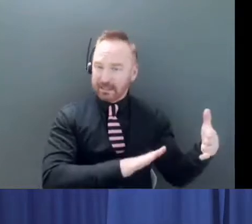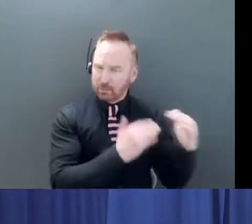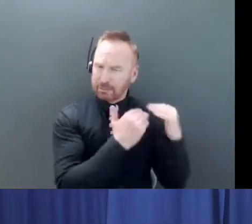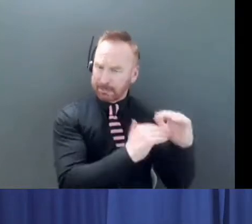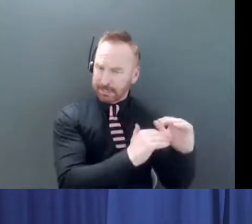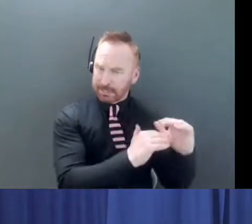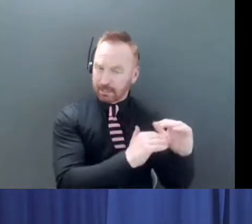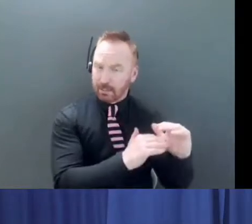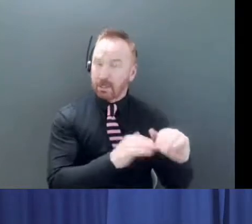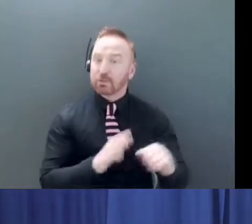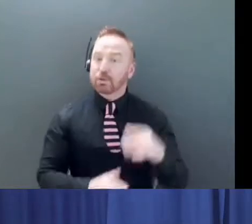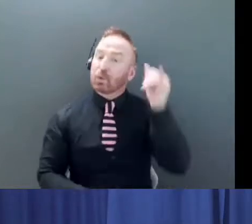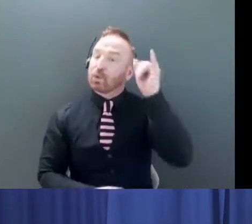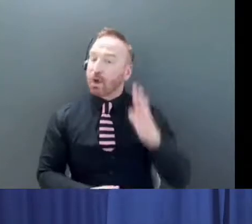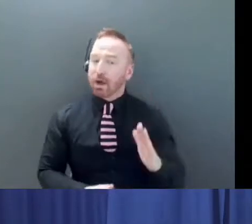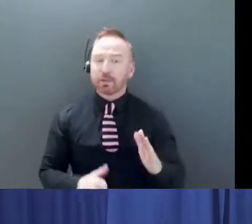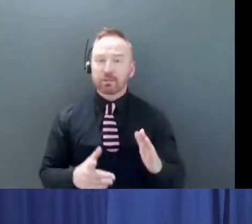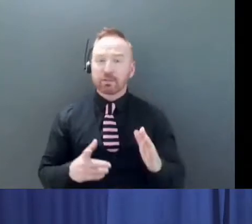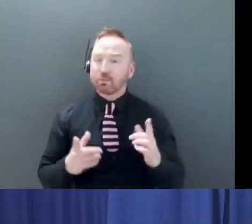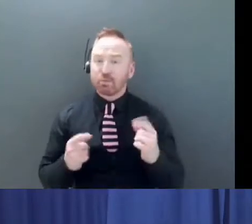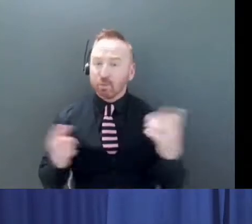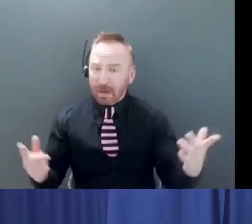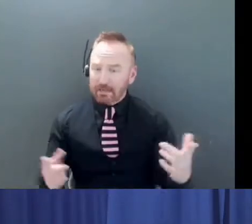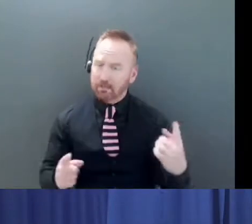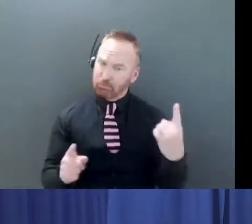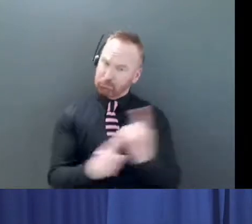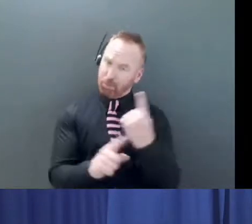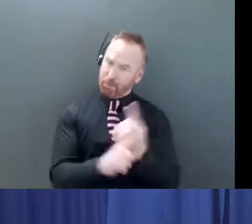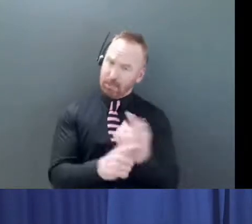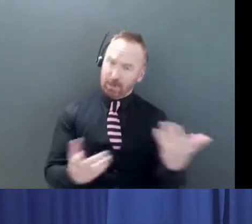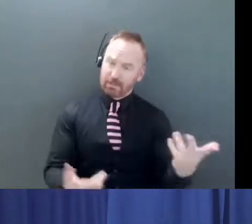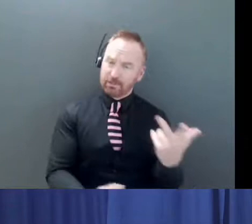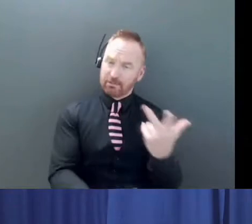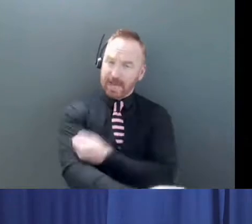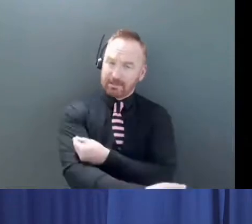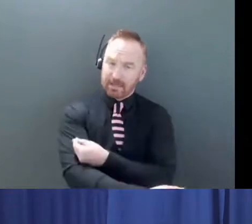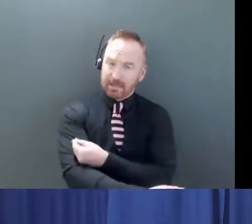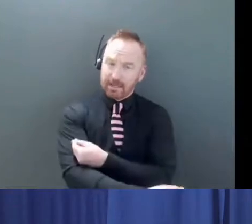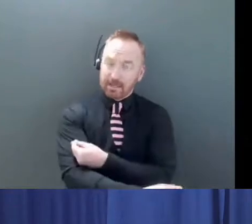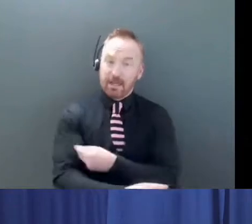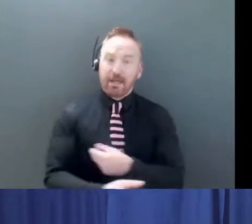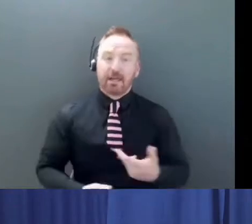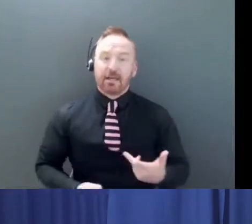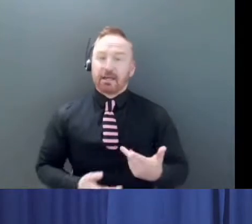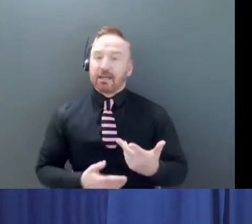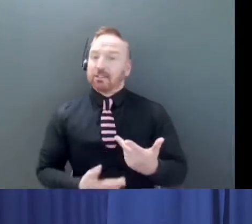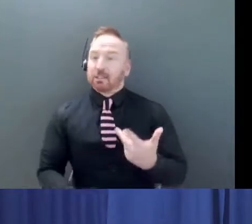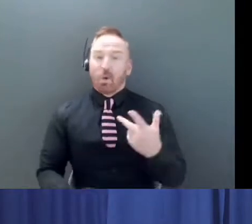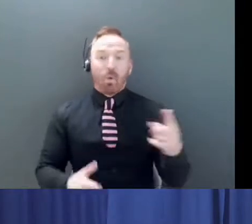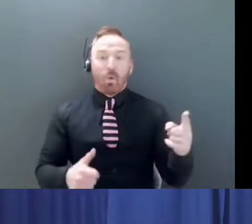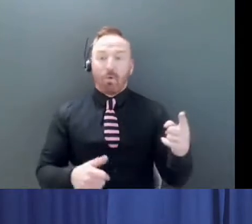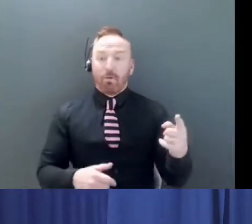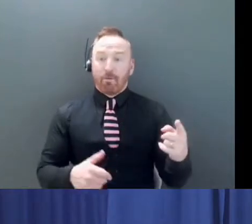Some of you are late for your second shot. One shot is not enough as we are saying -- as we are seeing to completely protect you.